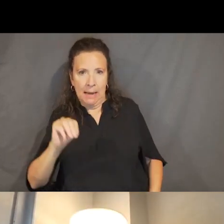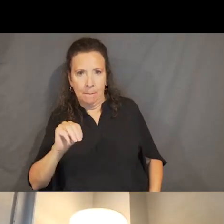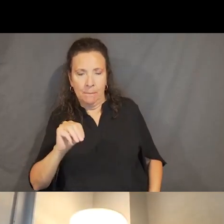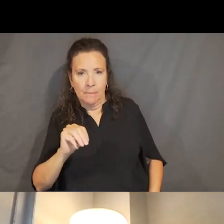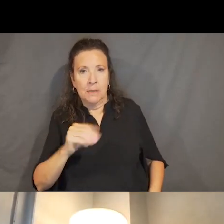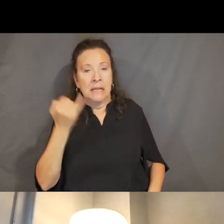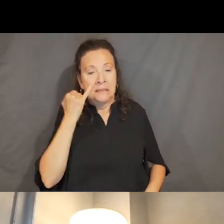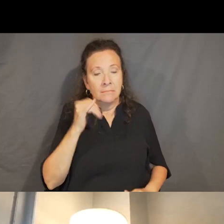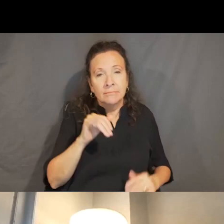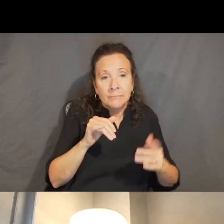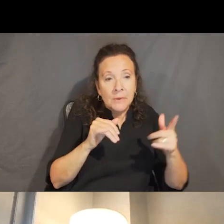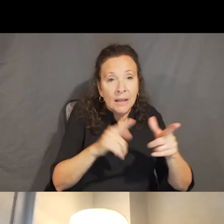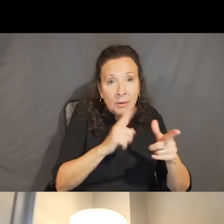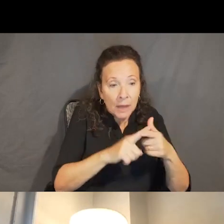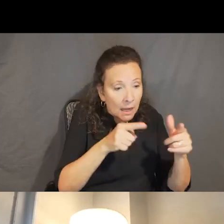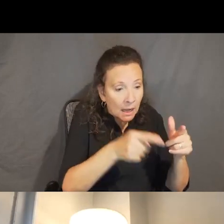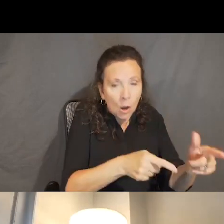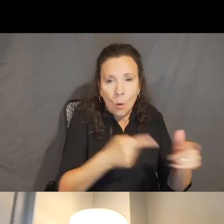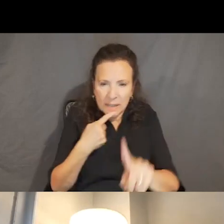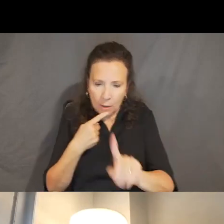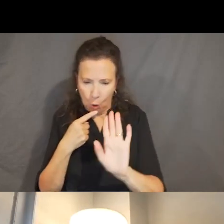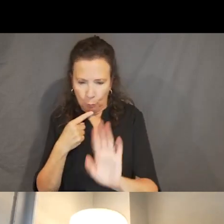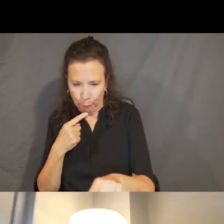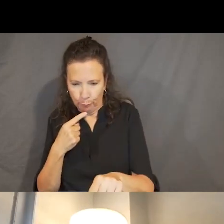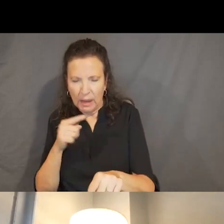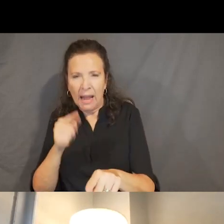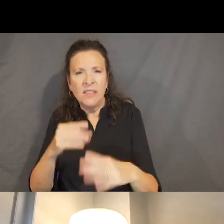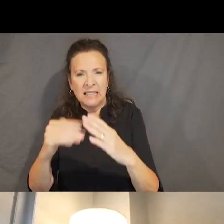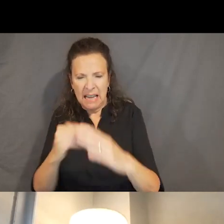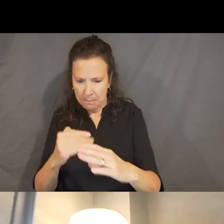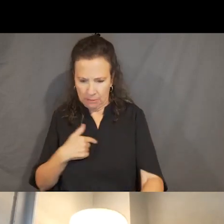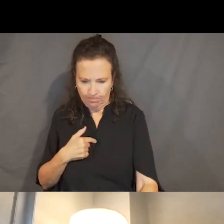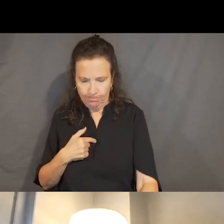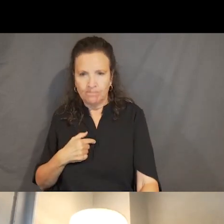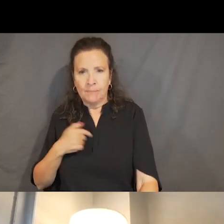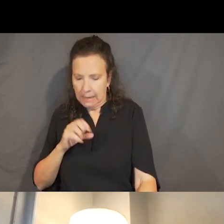when you and I go, oh, here is a spam that made it through the filter. I don't want to see that one,